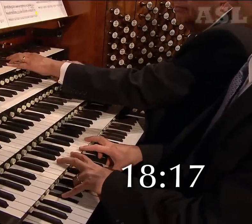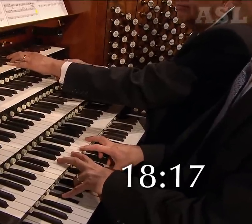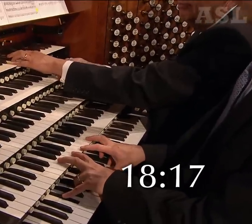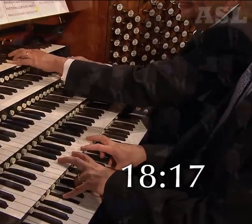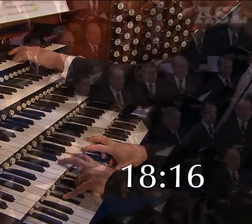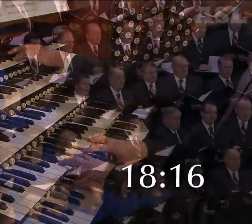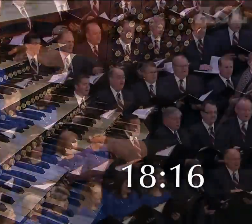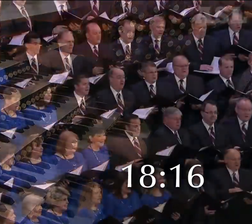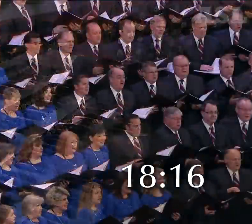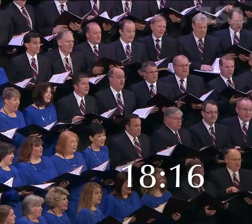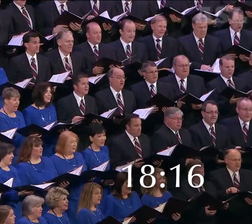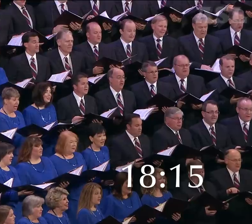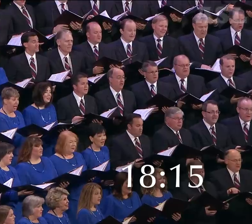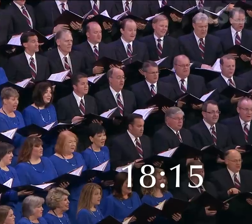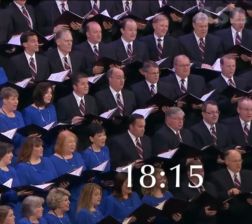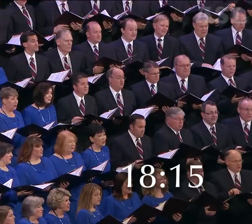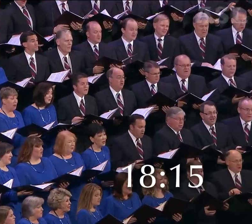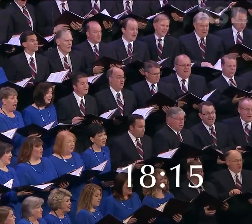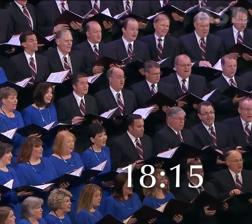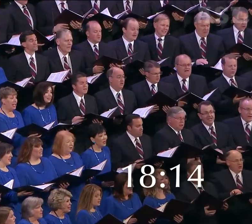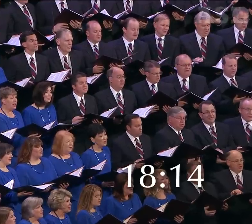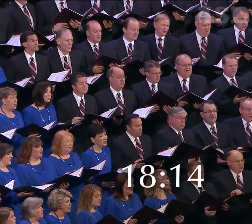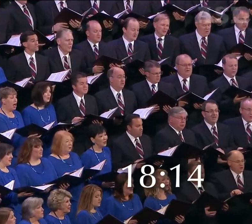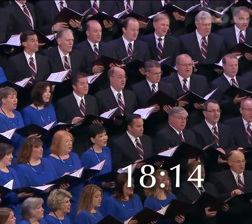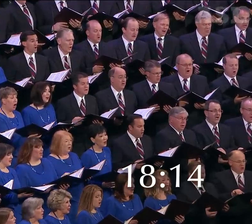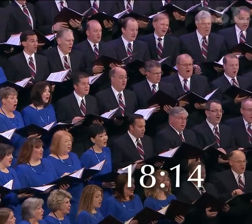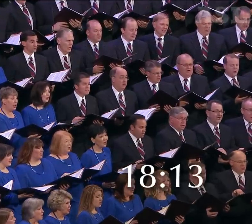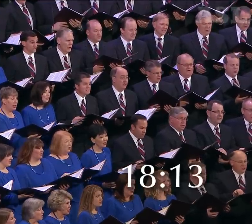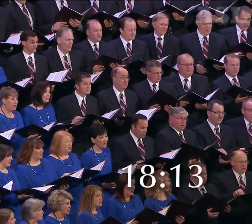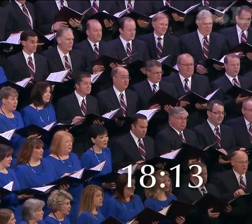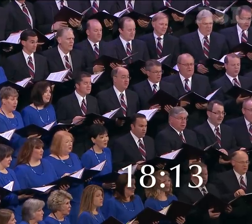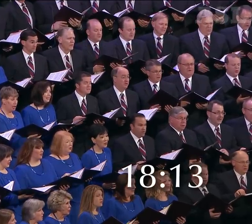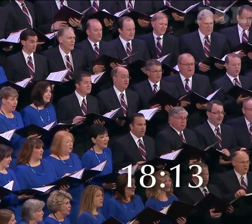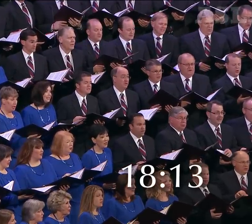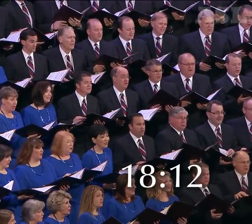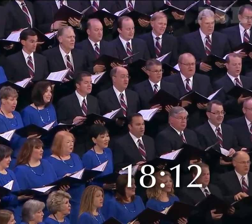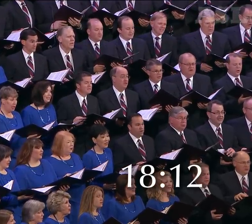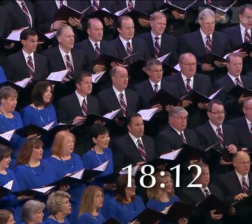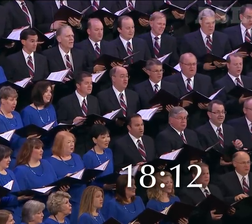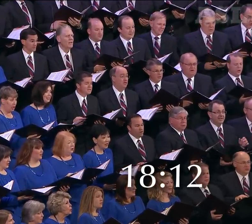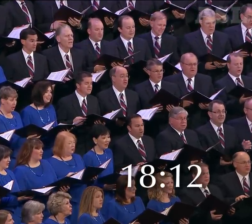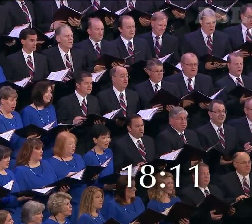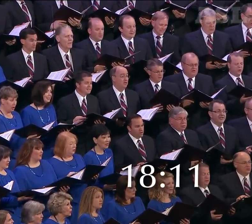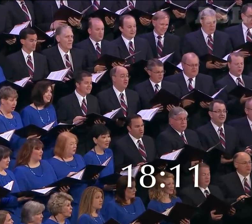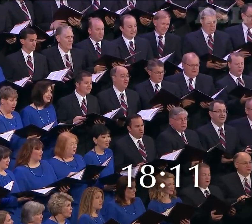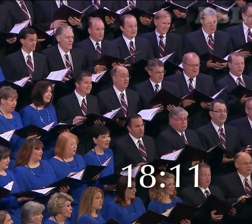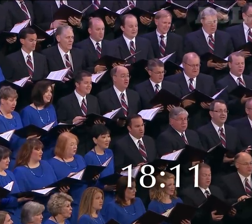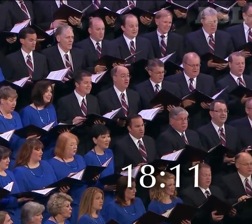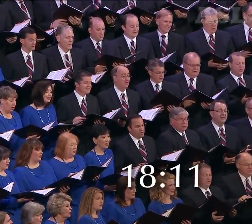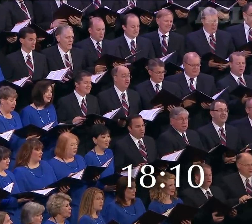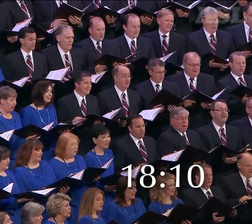THIS IS THE ENGLISH CLOSED CAPTION CHANNEL OF THE CHURCH OF JESUS CHRIST OF LATTER-DAY SAINTS.